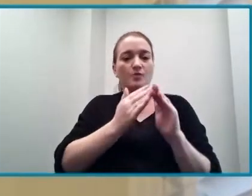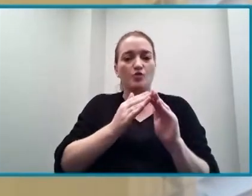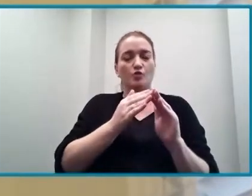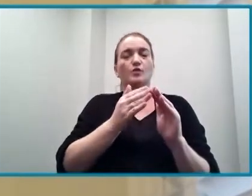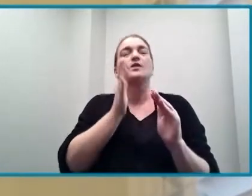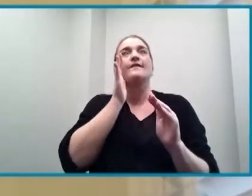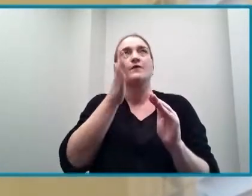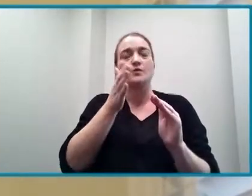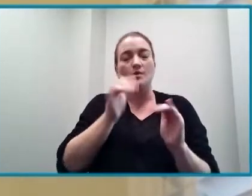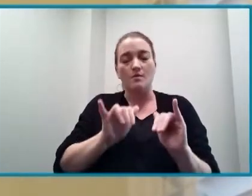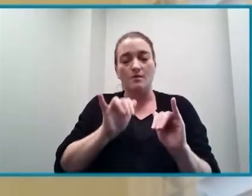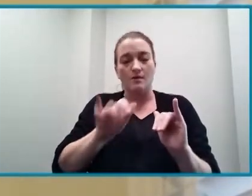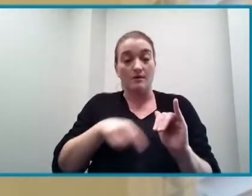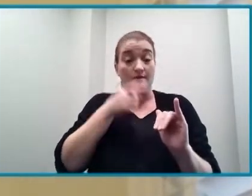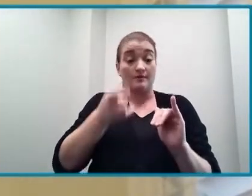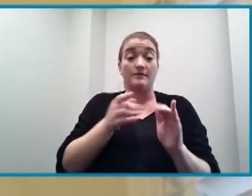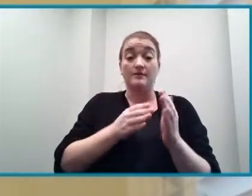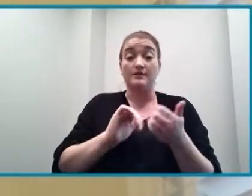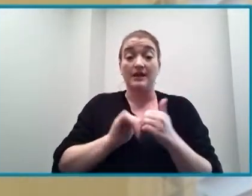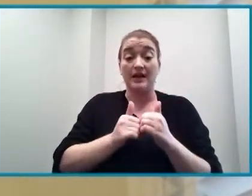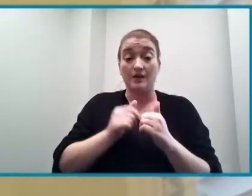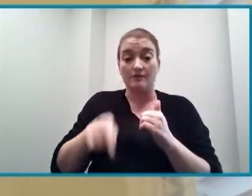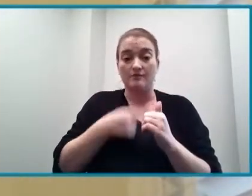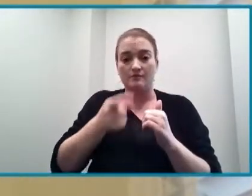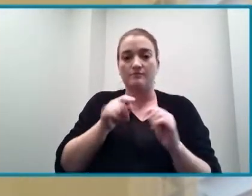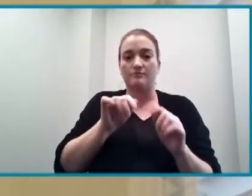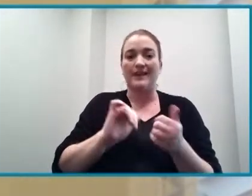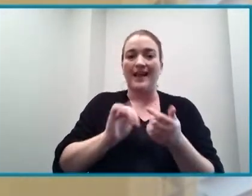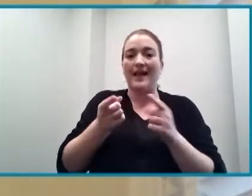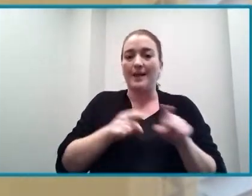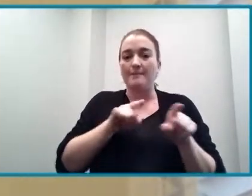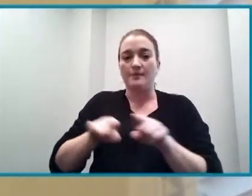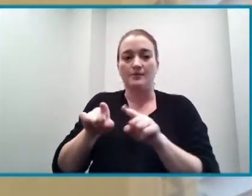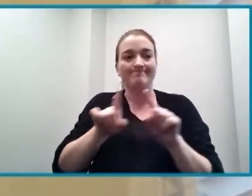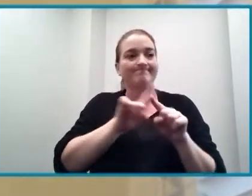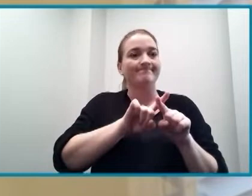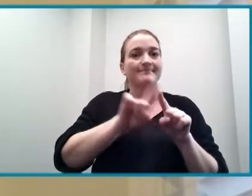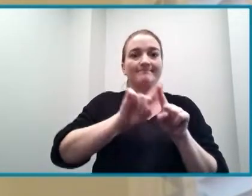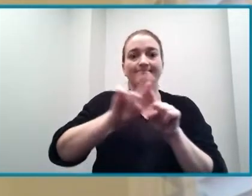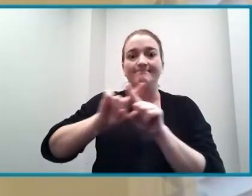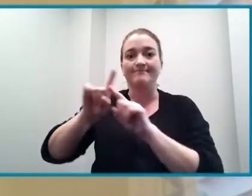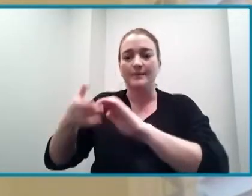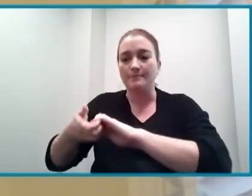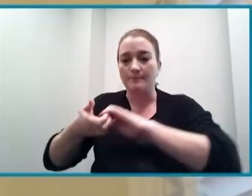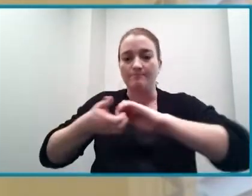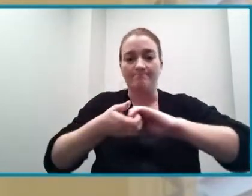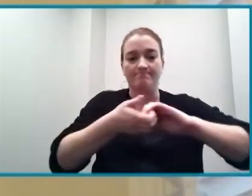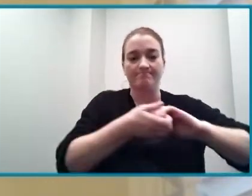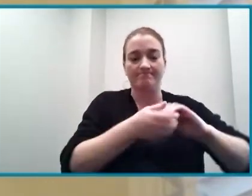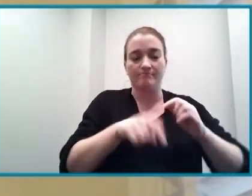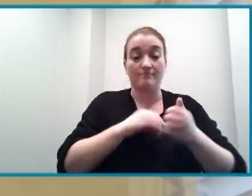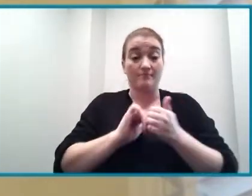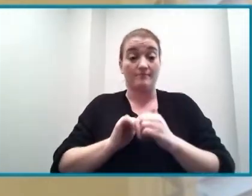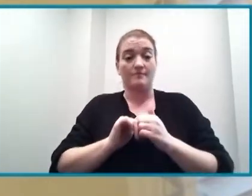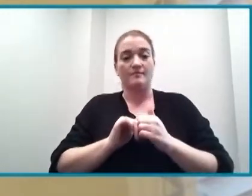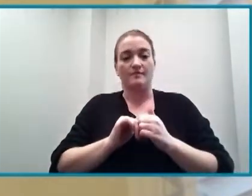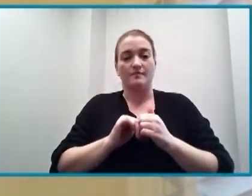across partnerships by developing relationships with military connected individuals and by working with local veteran service organizations.